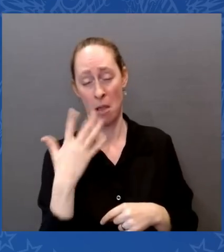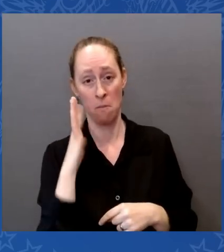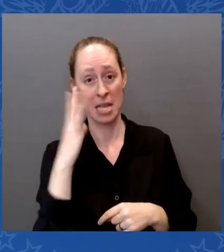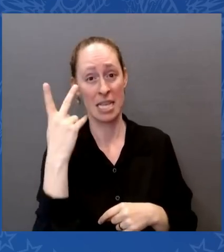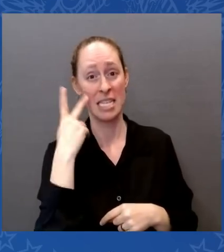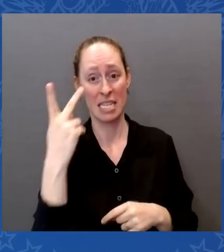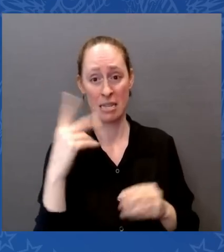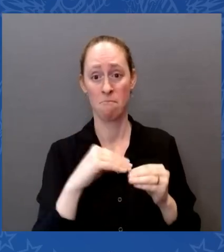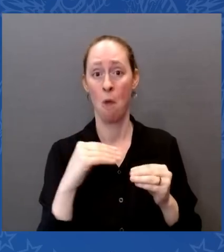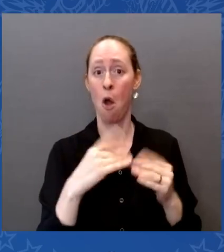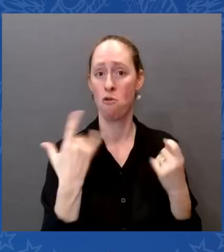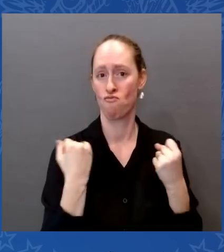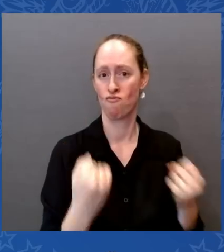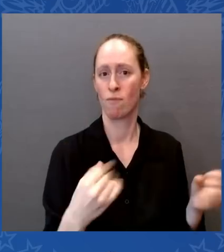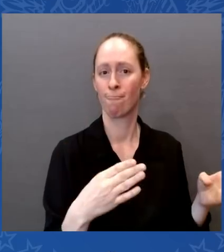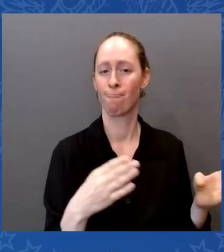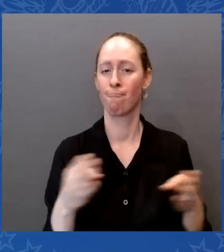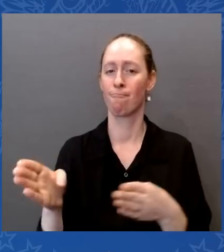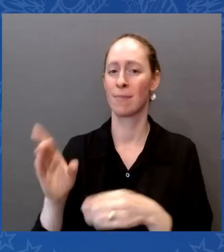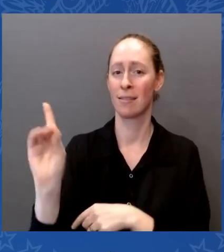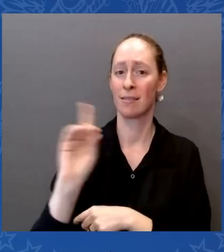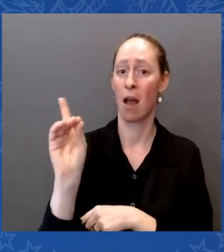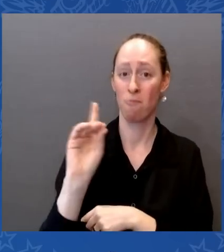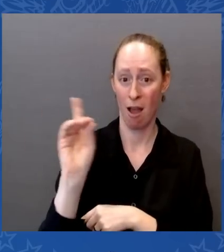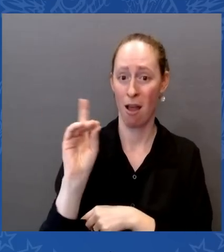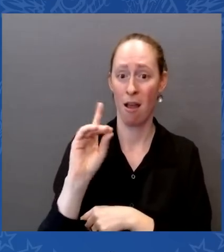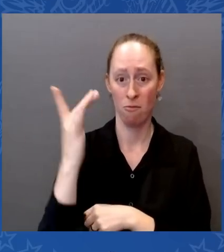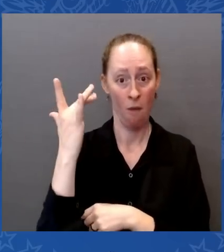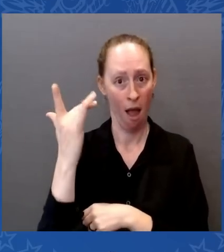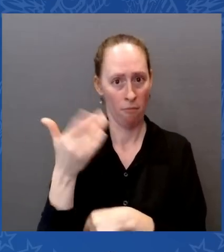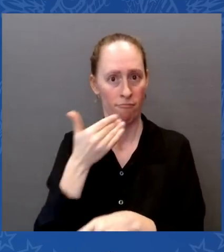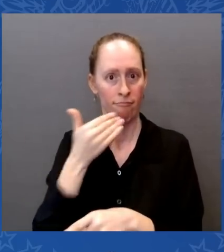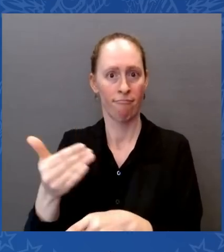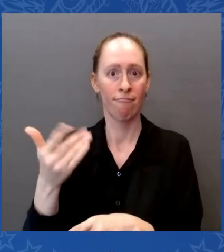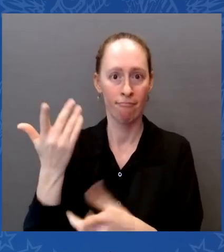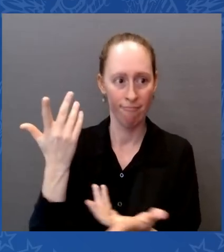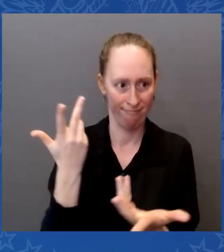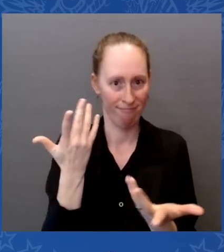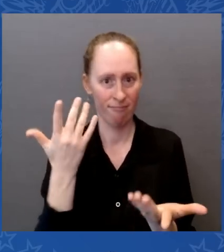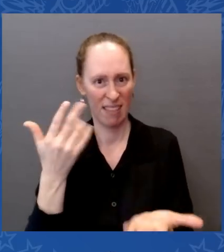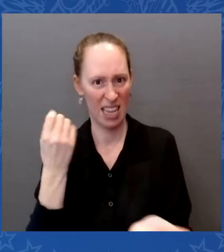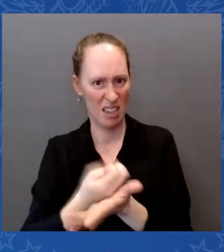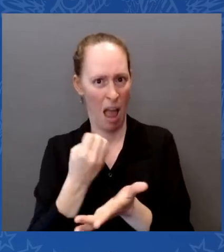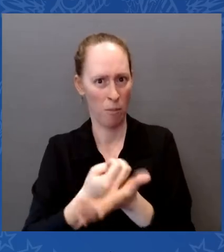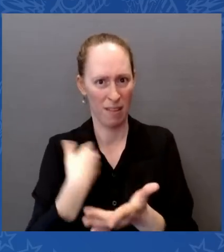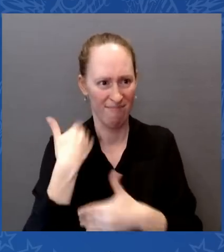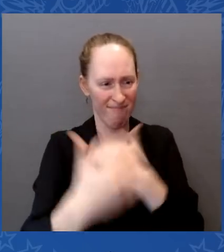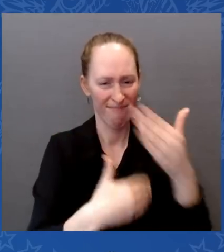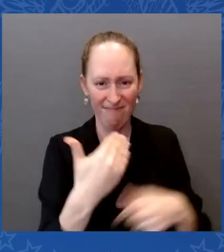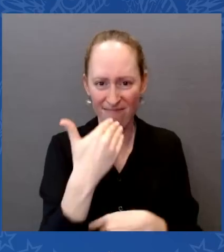Gas prices are down sharply in 46 of the 50 states because of what I've been doing.